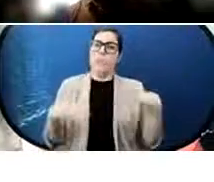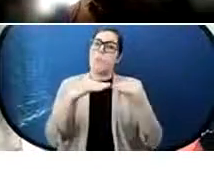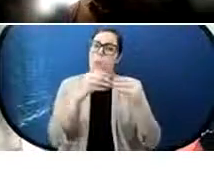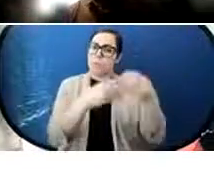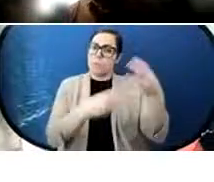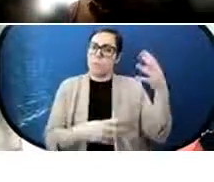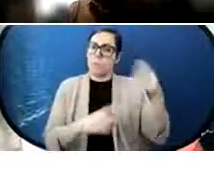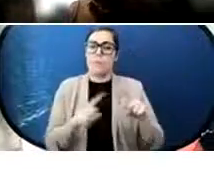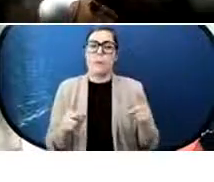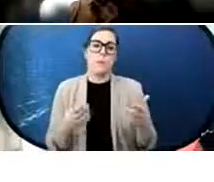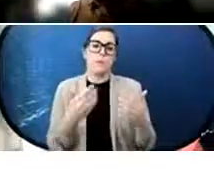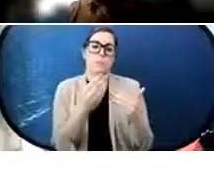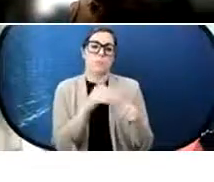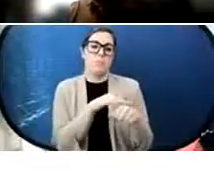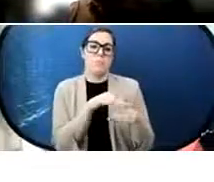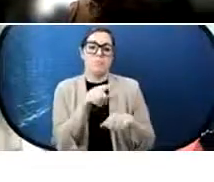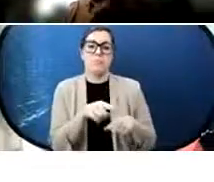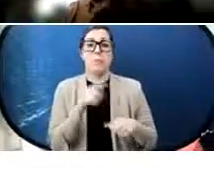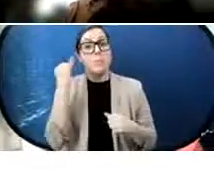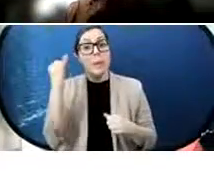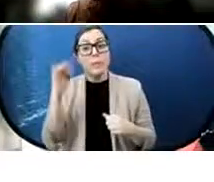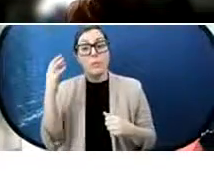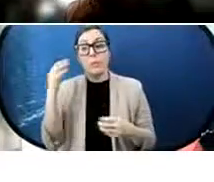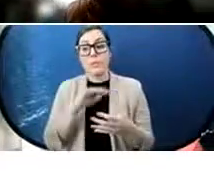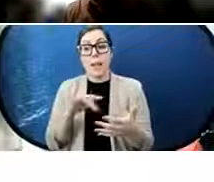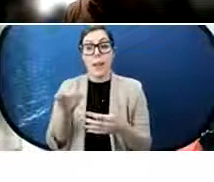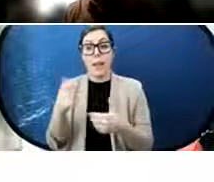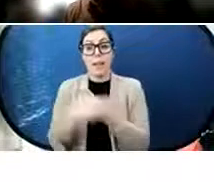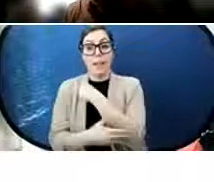So as you can imagine, when you study abroad, there's already a lot of topics to cover as far as